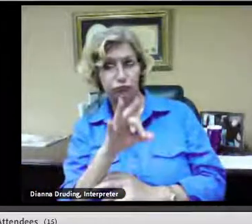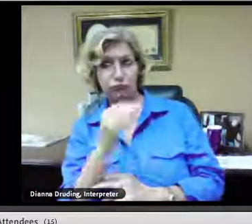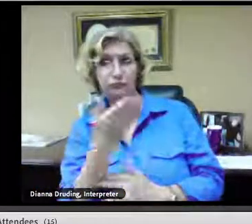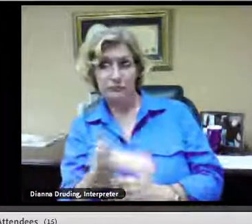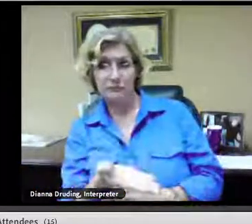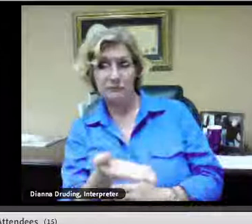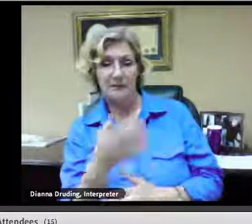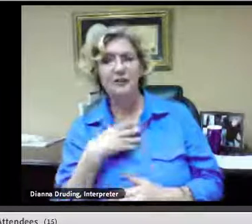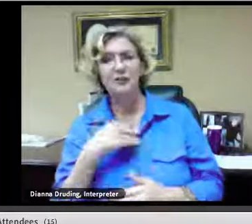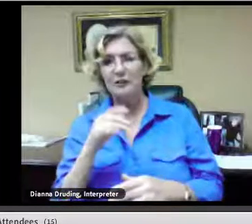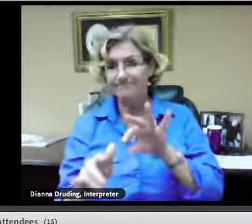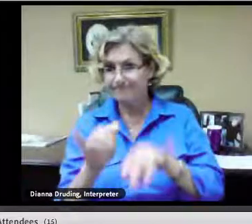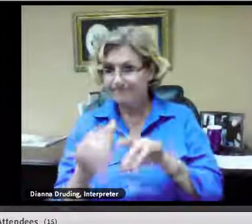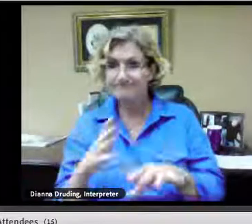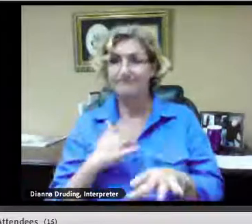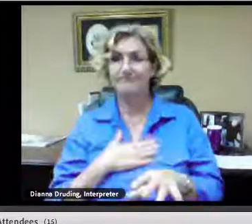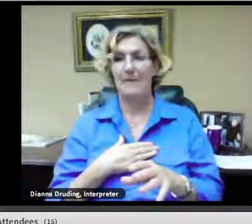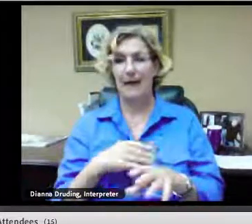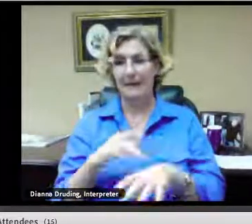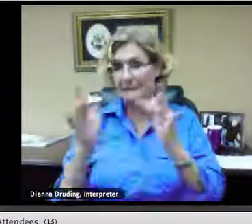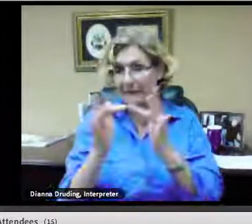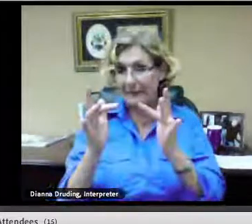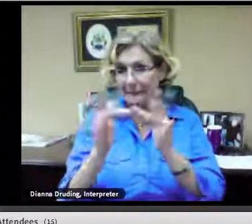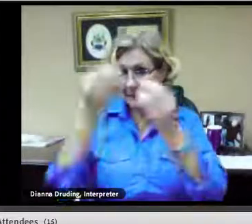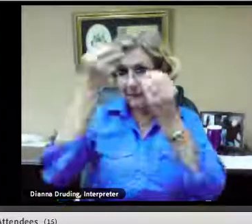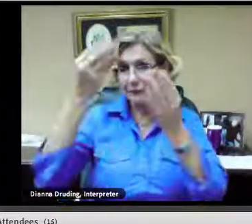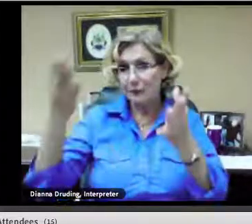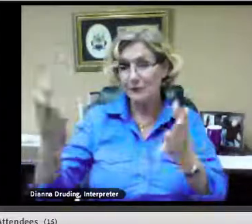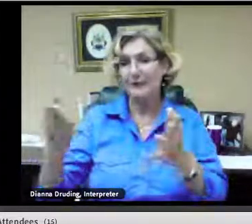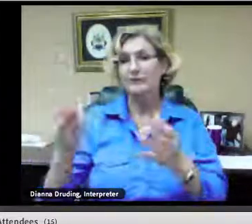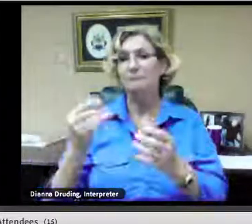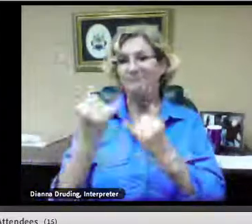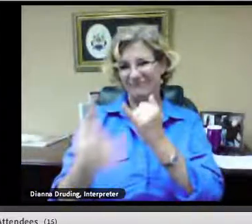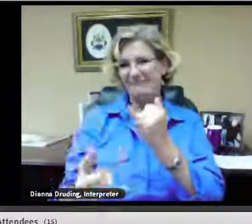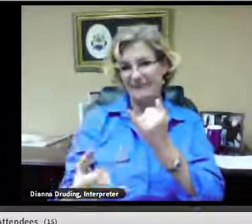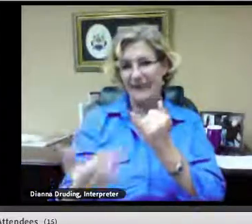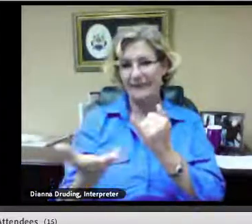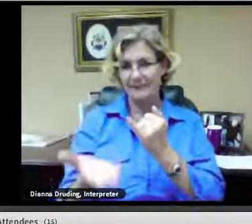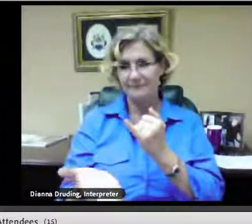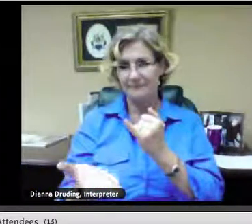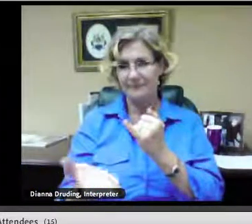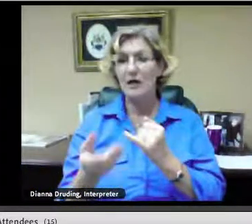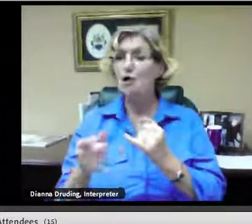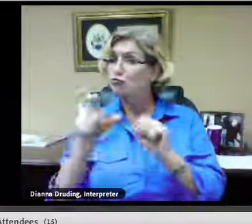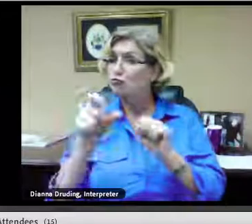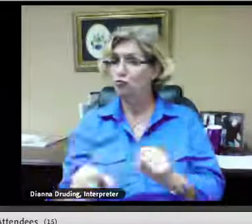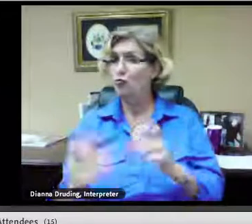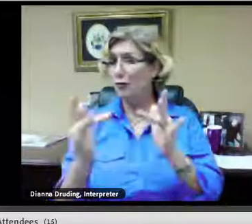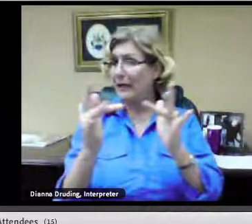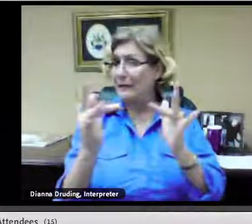And my contact information will be at the end. You can contact me at any time to initiate a conversation,